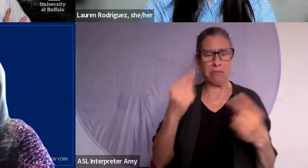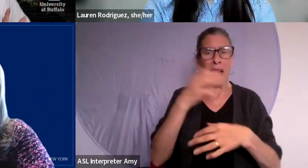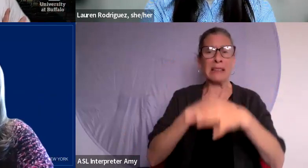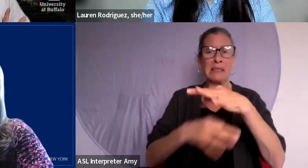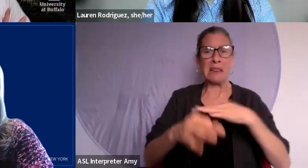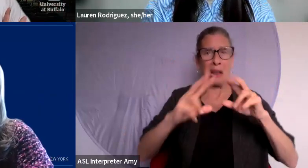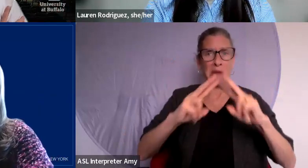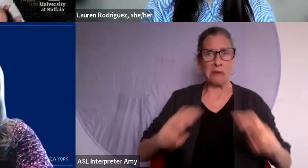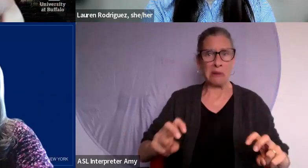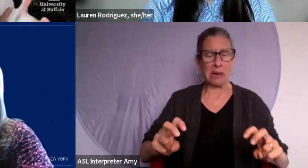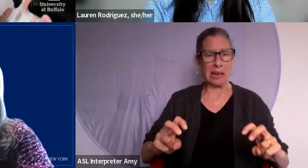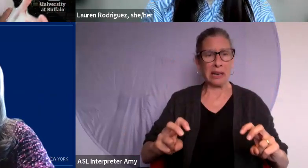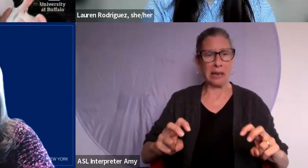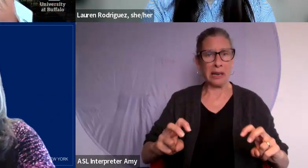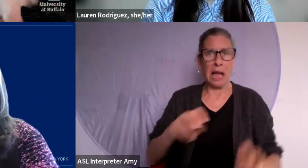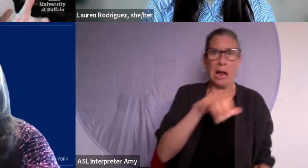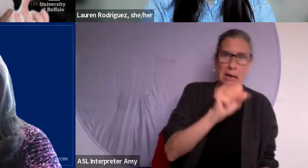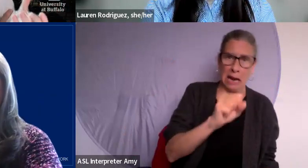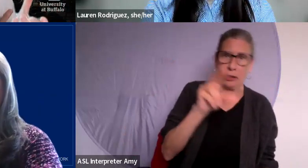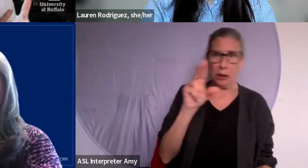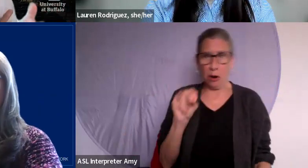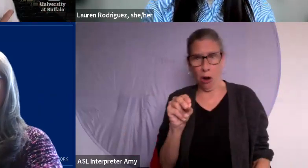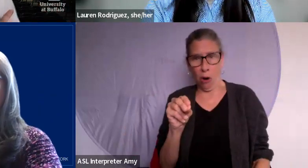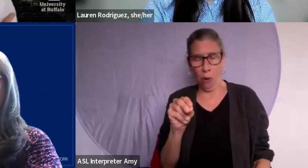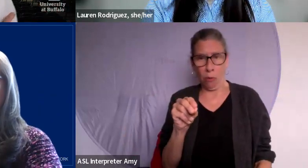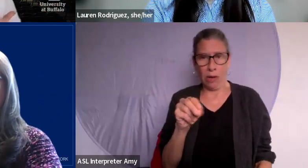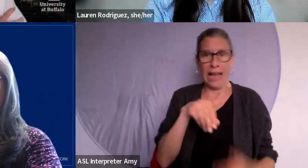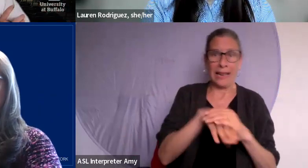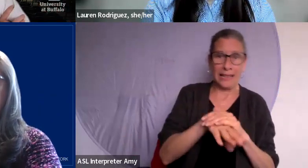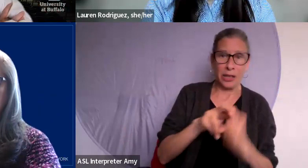at something as a yes no, it's accessable or it's not. We have